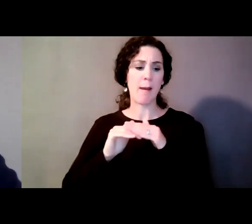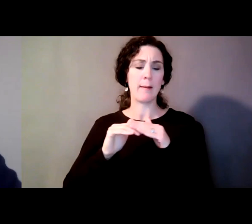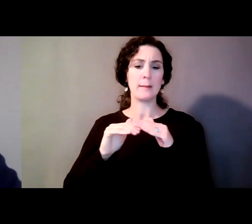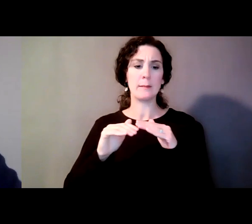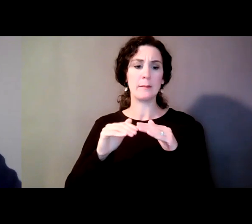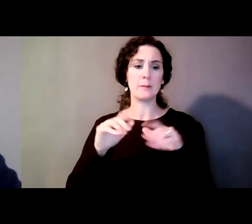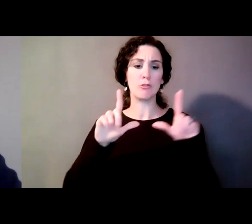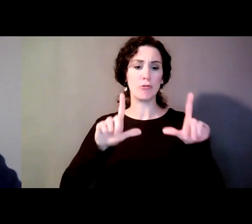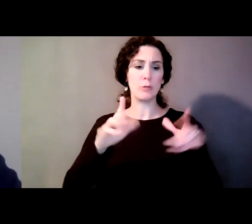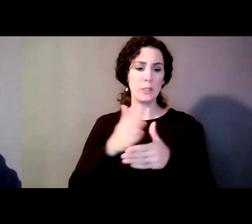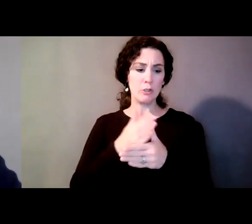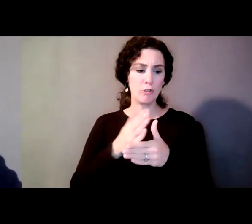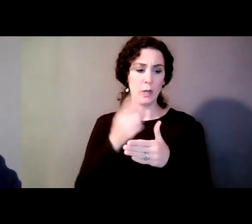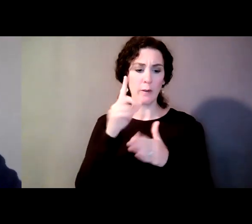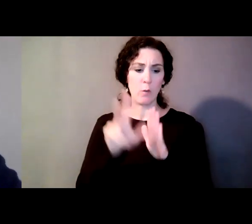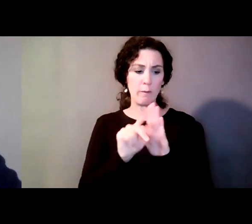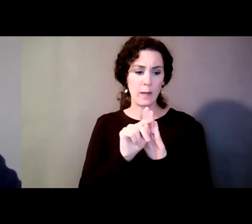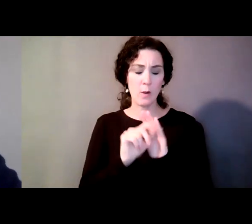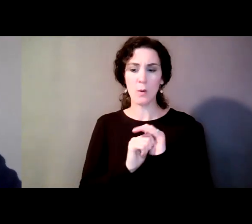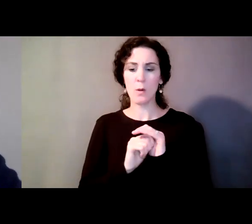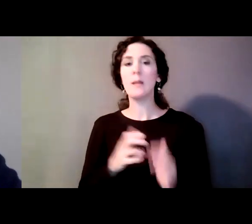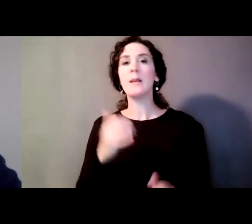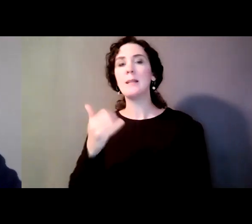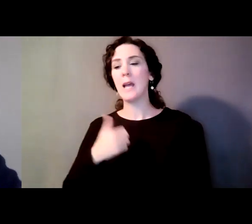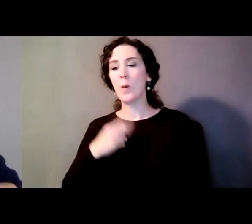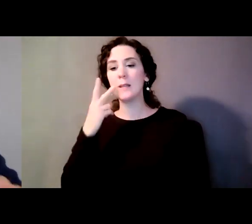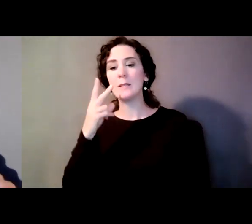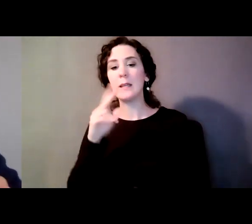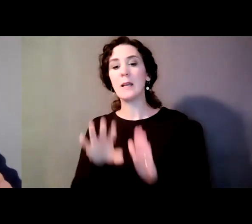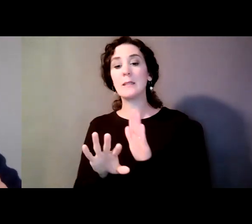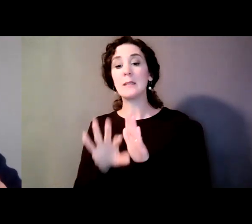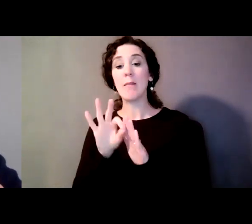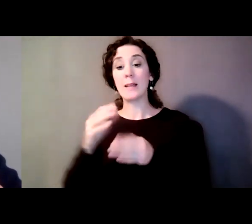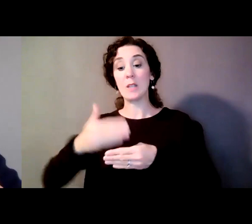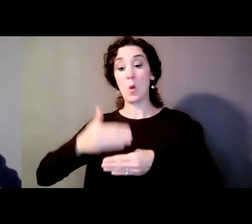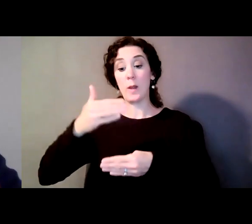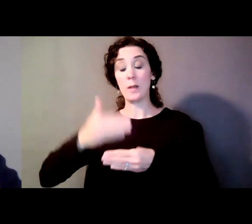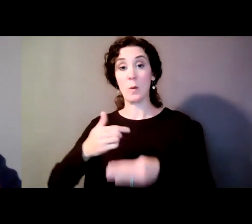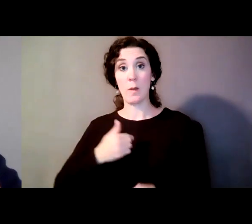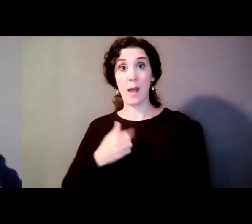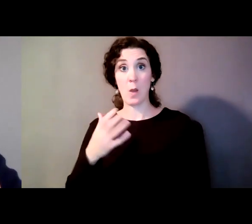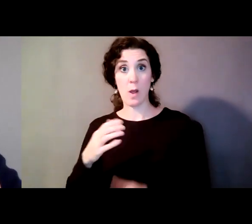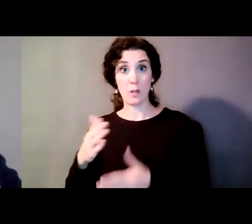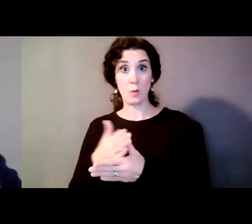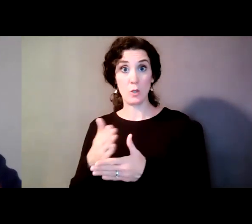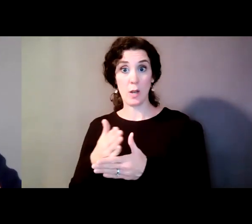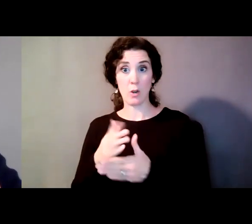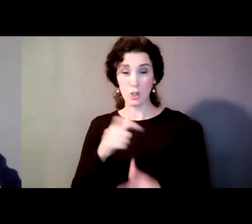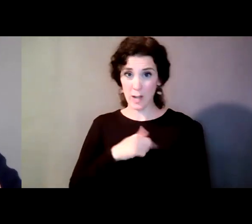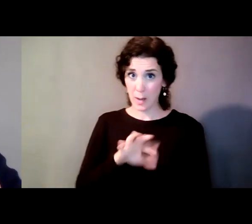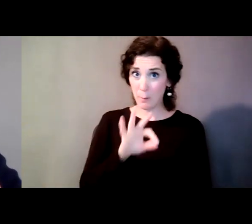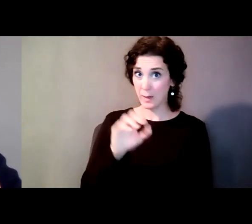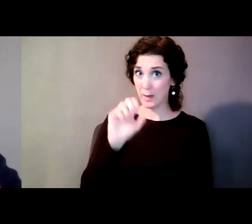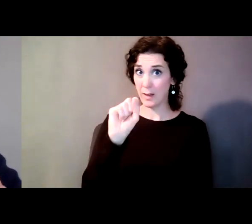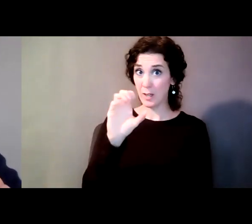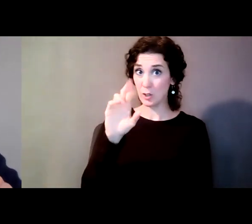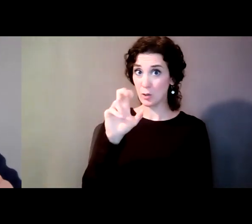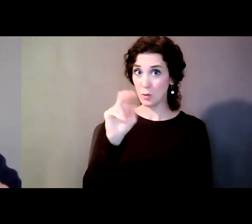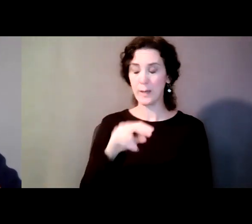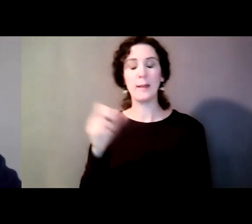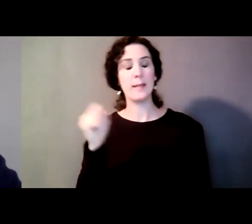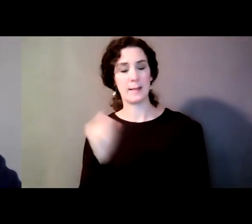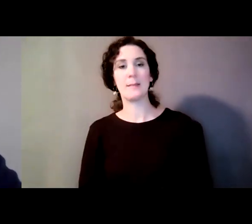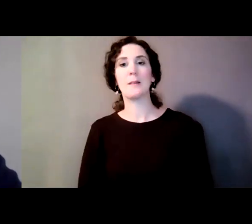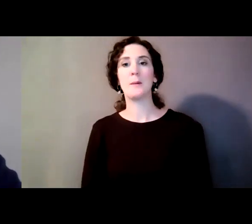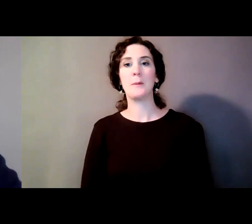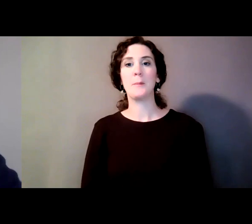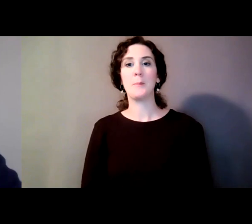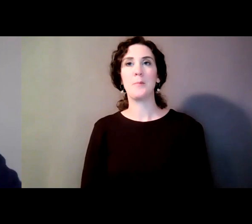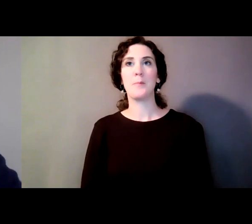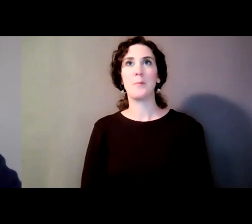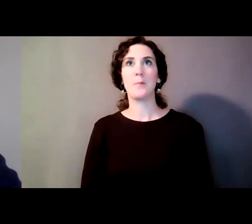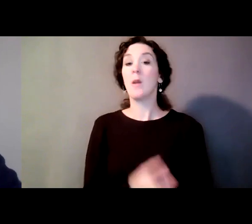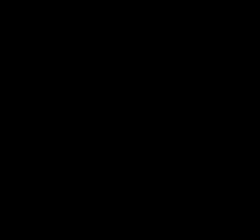now I am looking at select the window that I want to share.